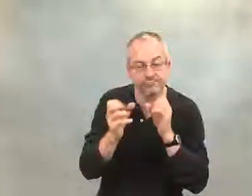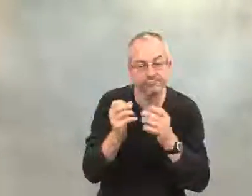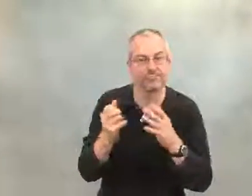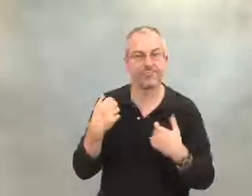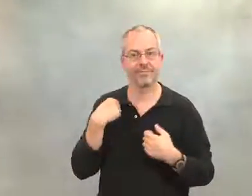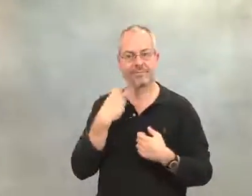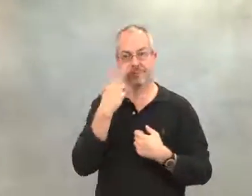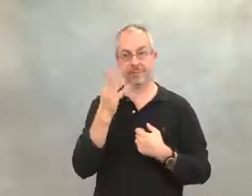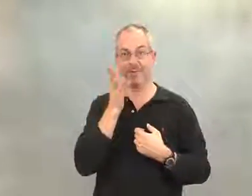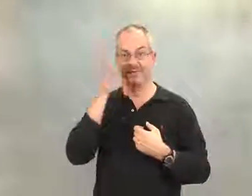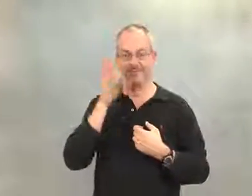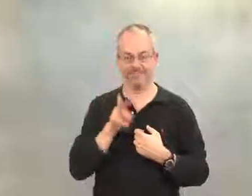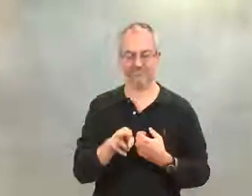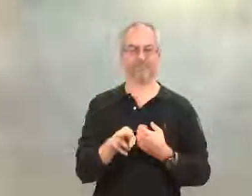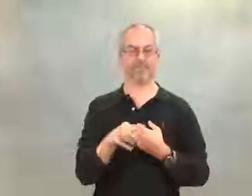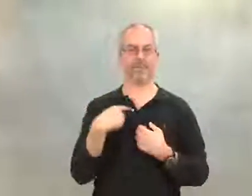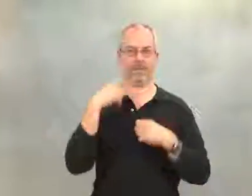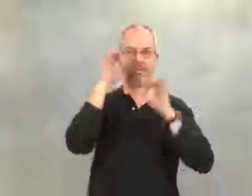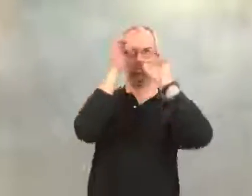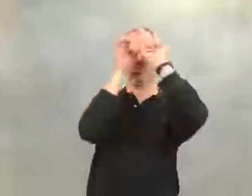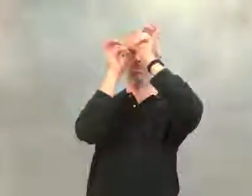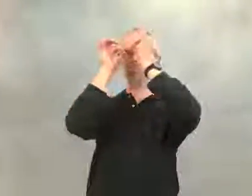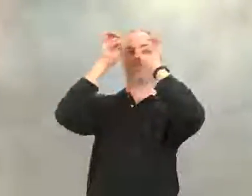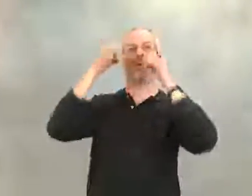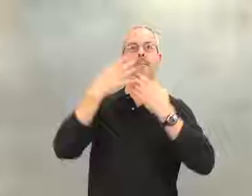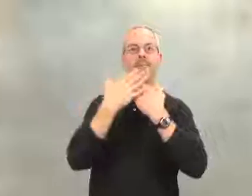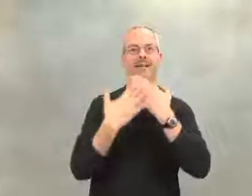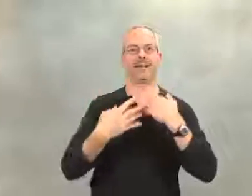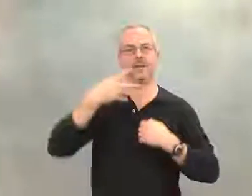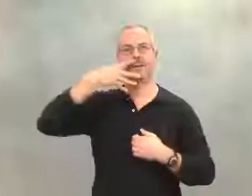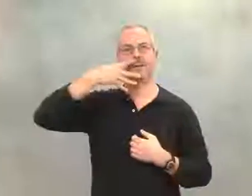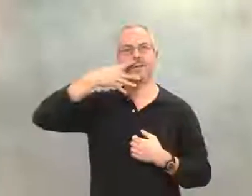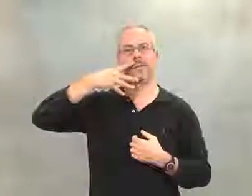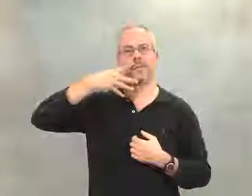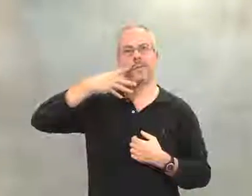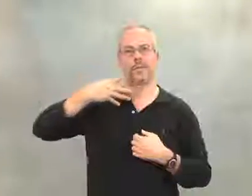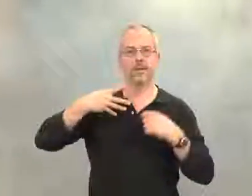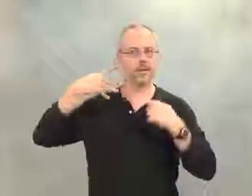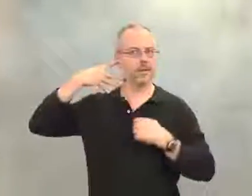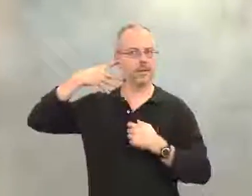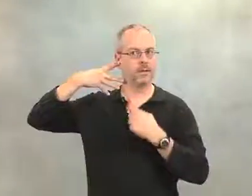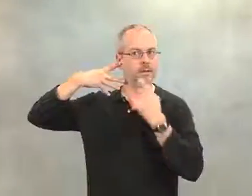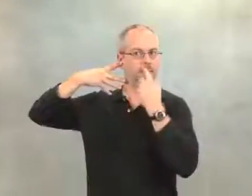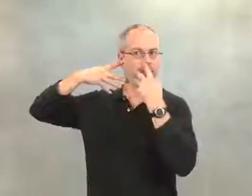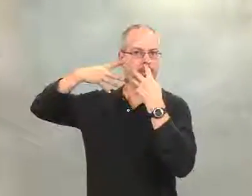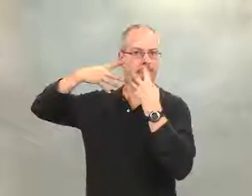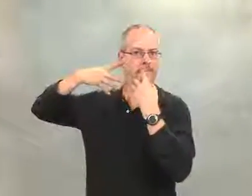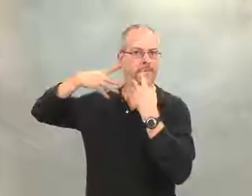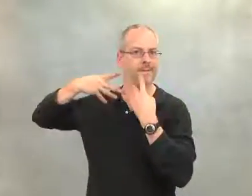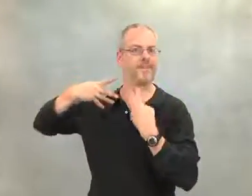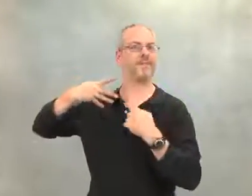They tried to talk to me, but my eyes were rolling, and I was bleeding from the nose and ear.